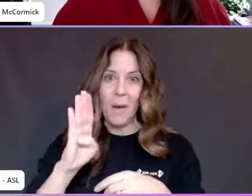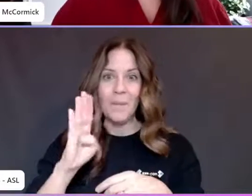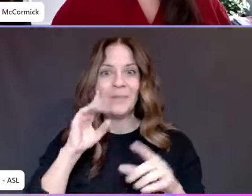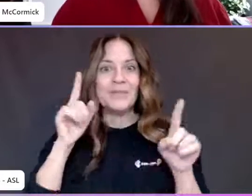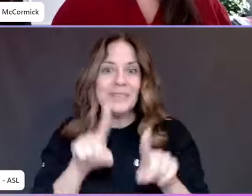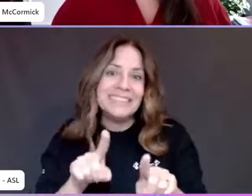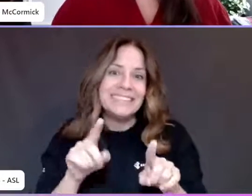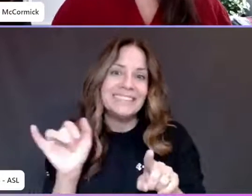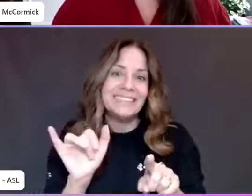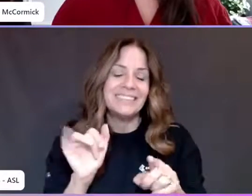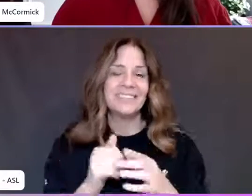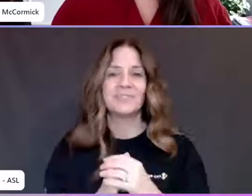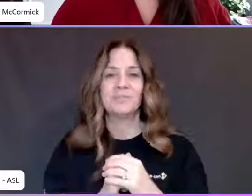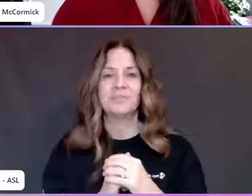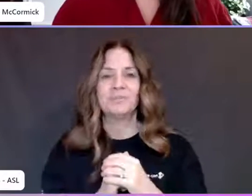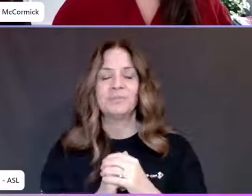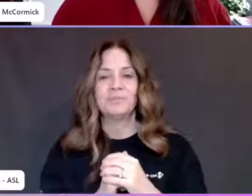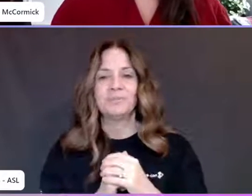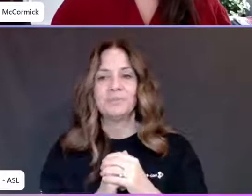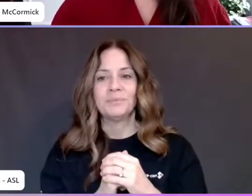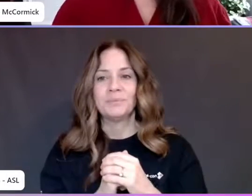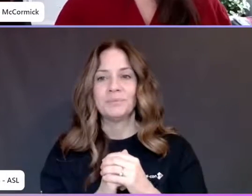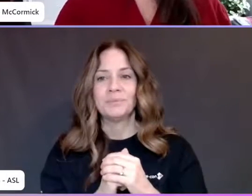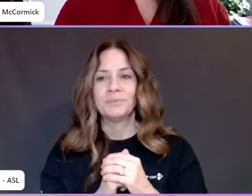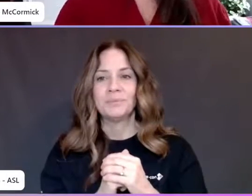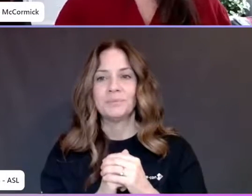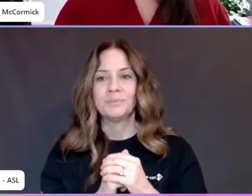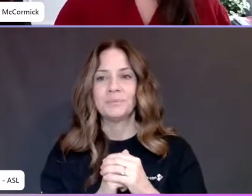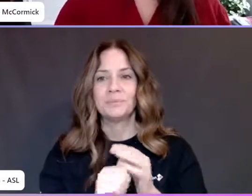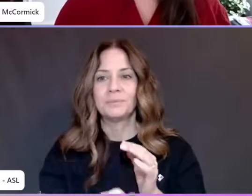I saw the github was hiring, and I decided it was time to make